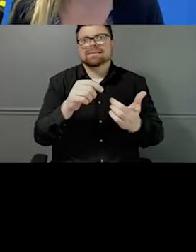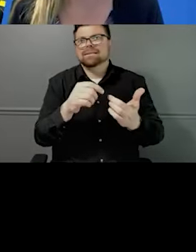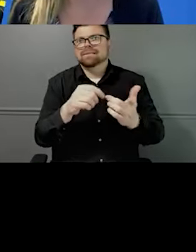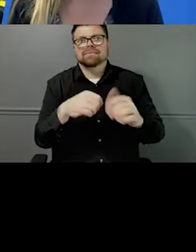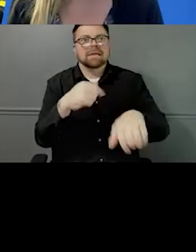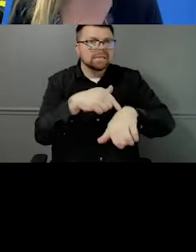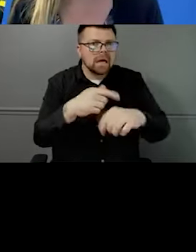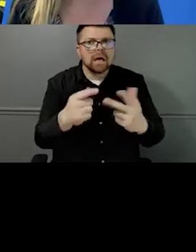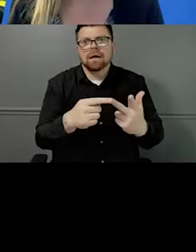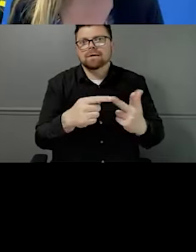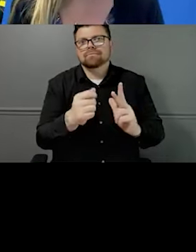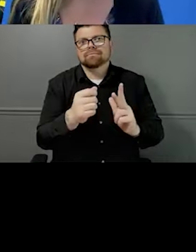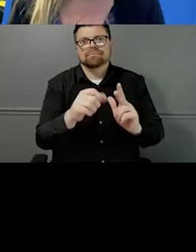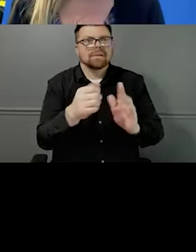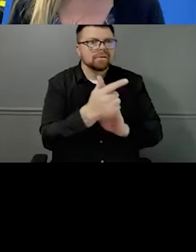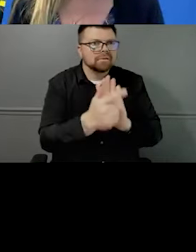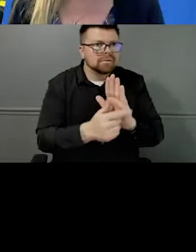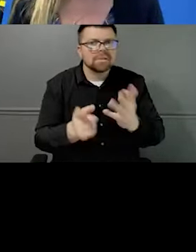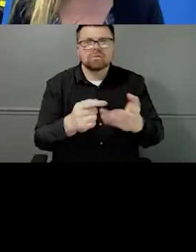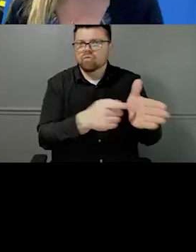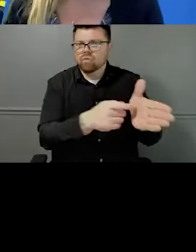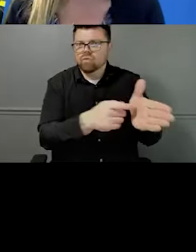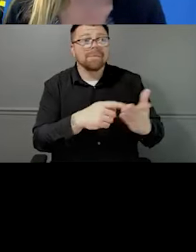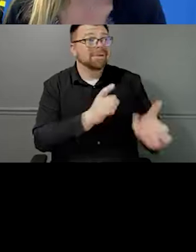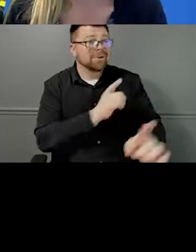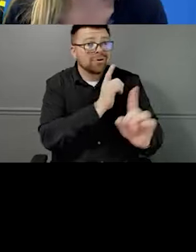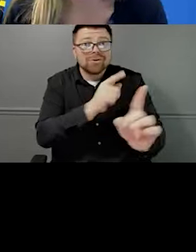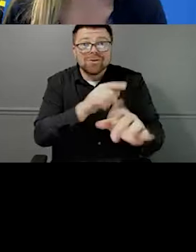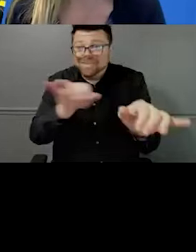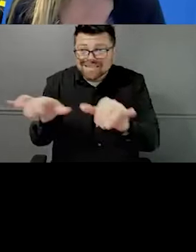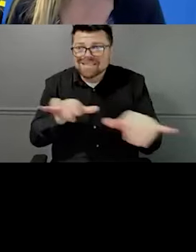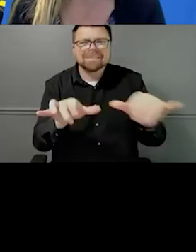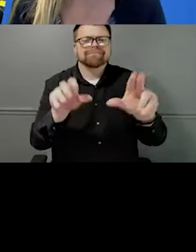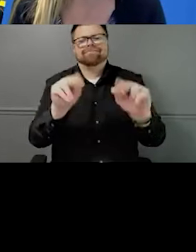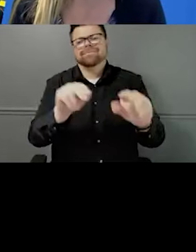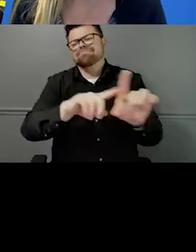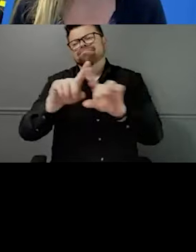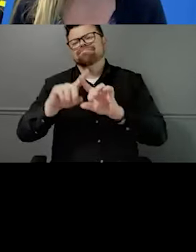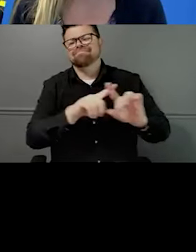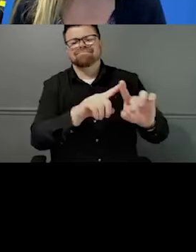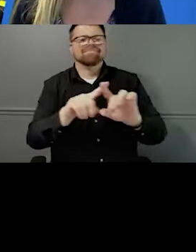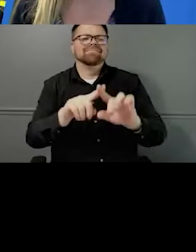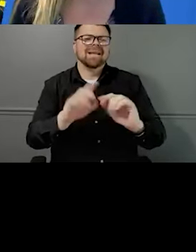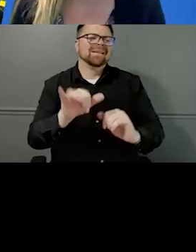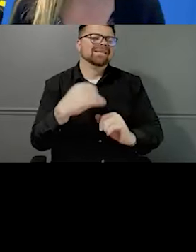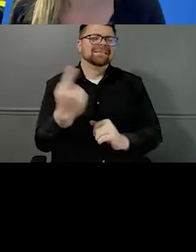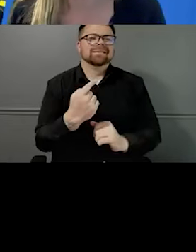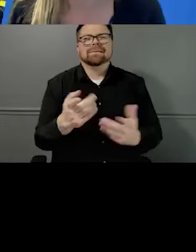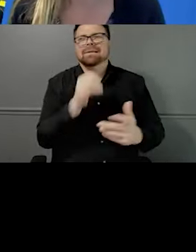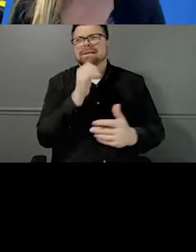our missions differ and so that simply was not something that we could achieve